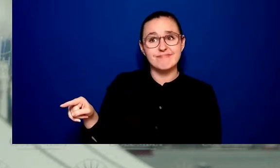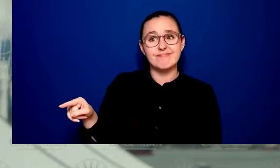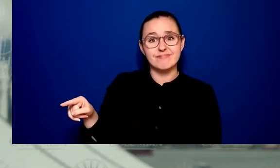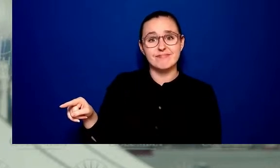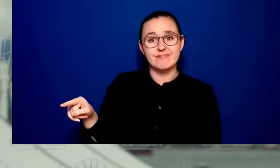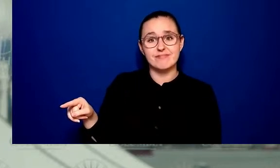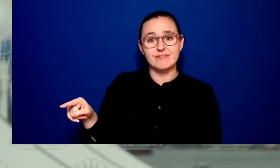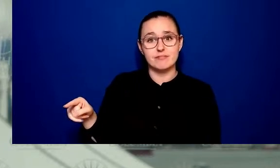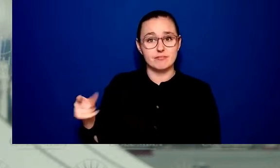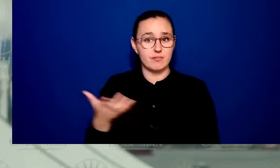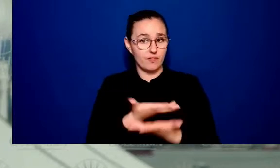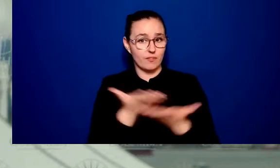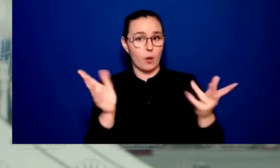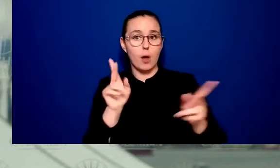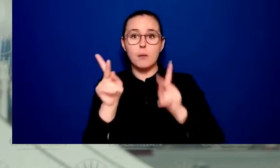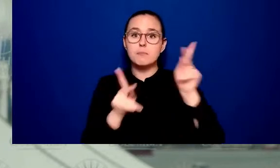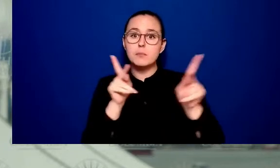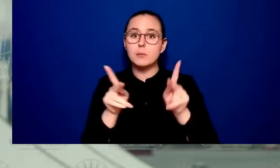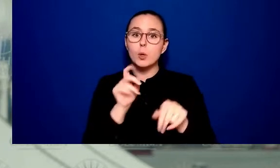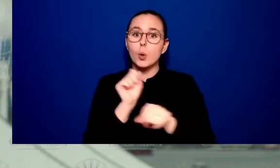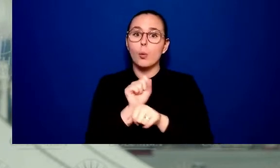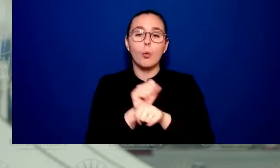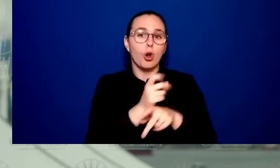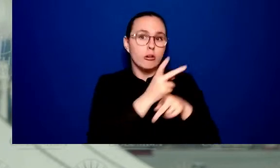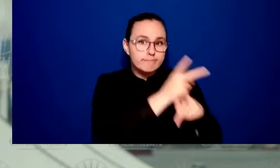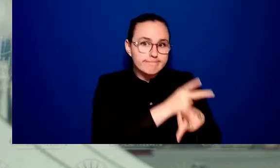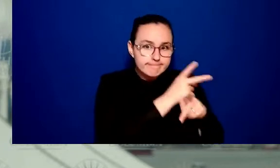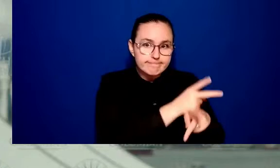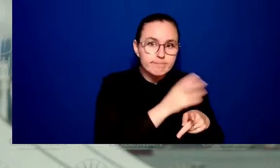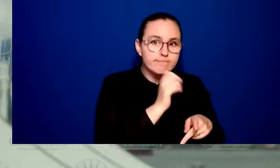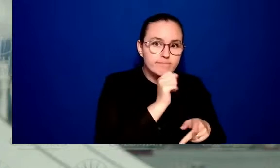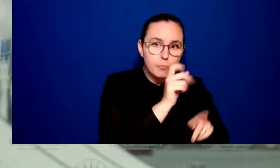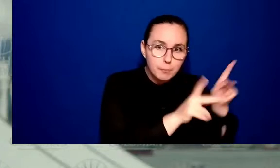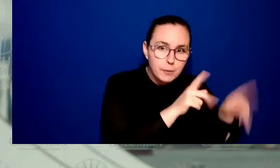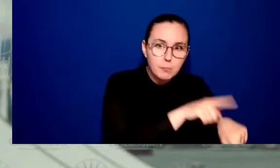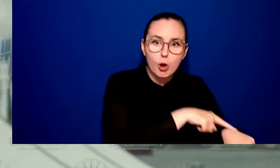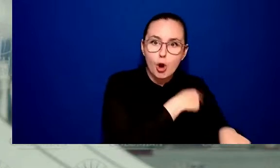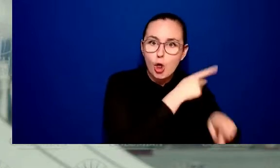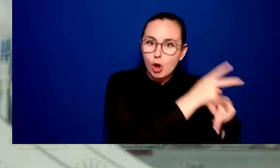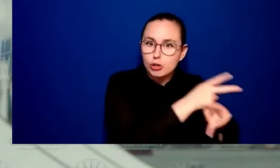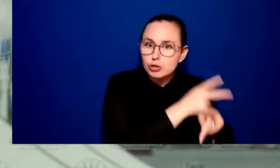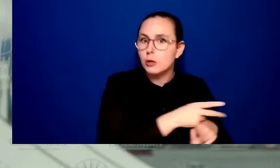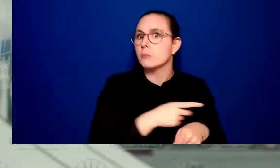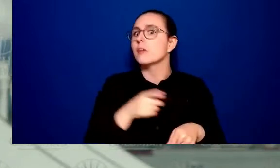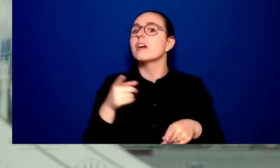living comes into place today.